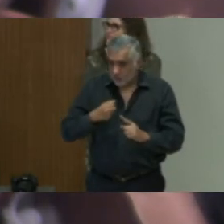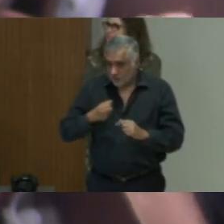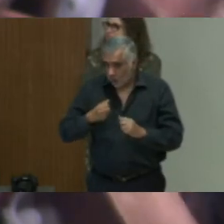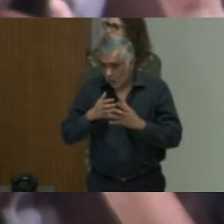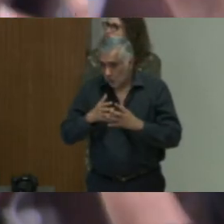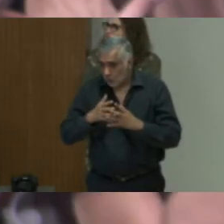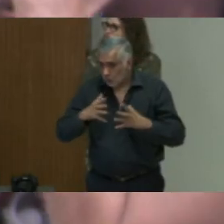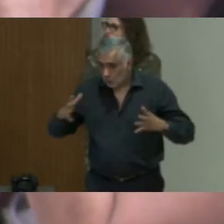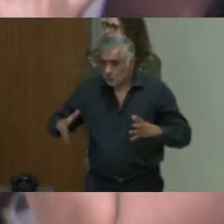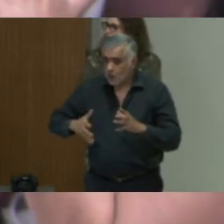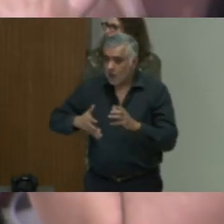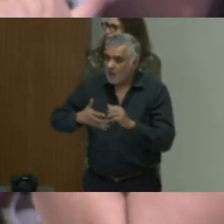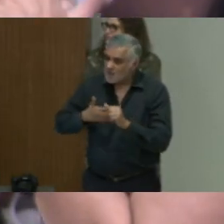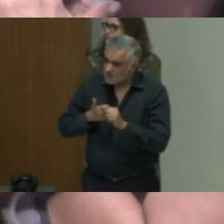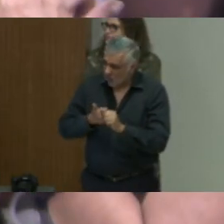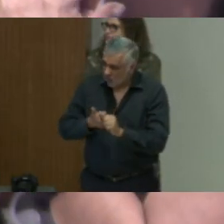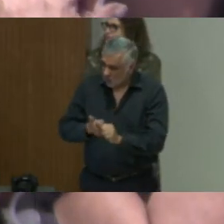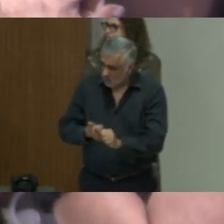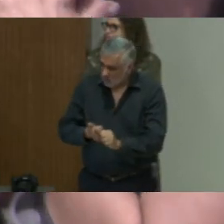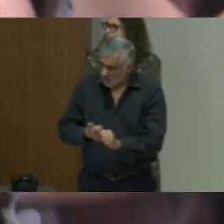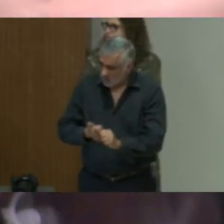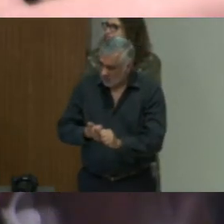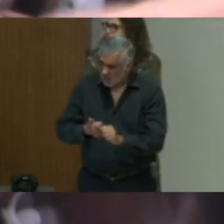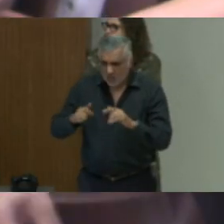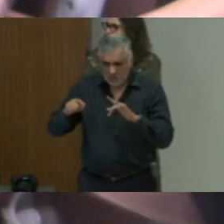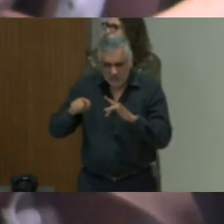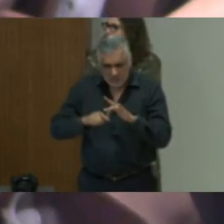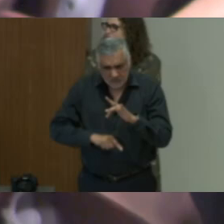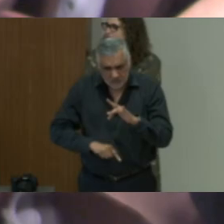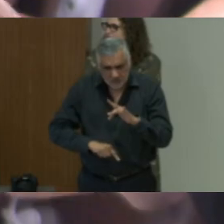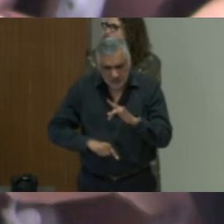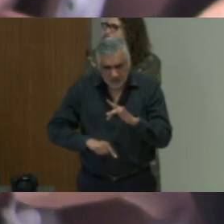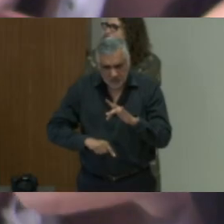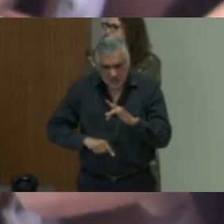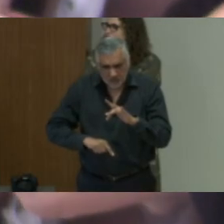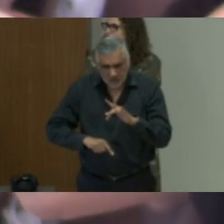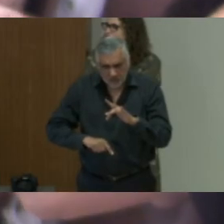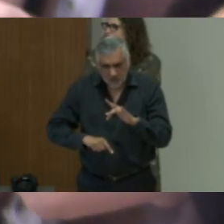was in the person who wanted, who was called to religious life,